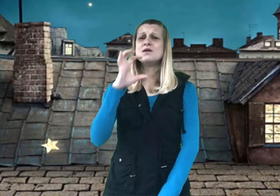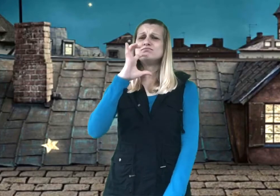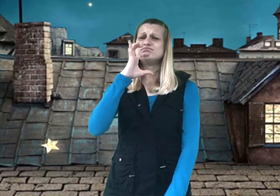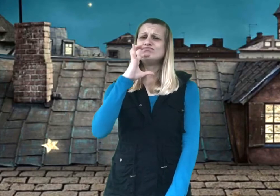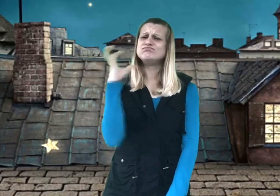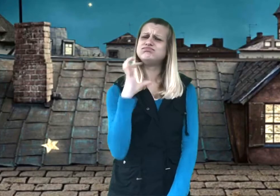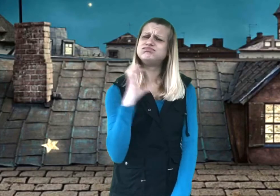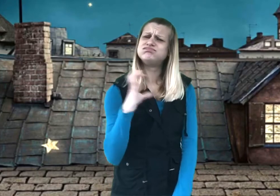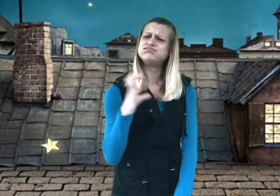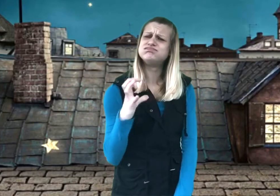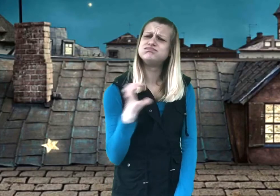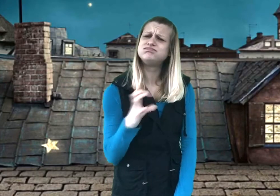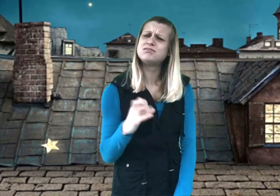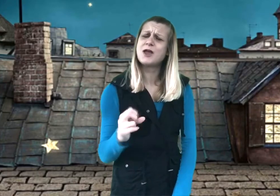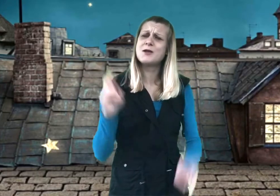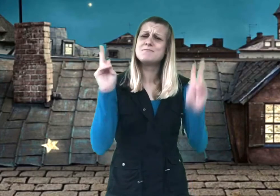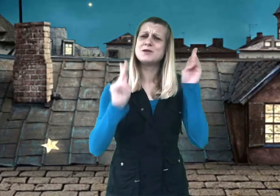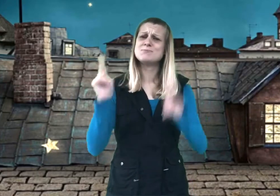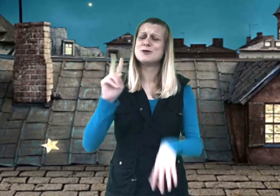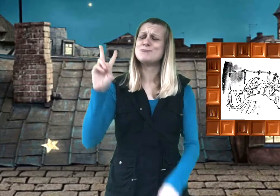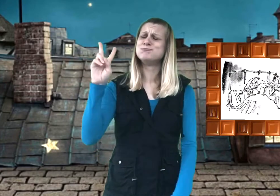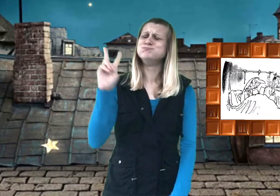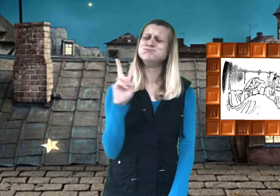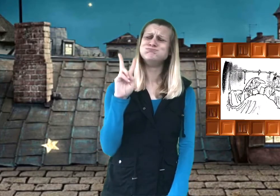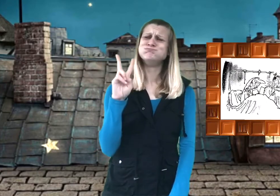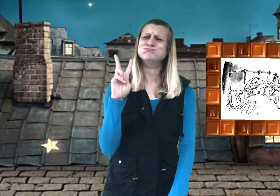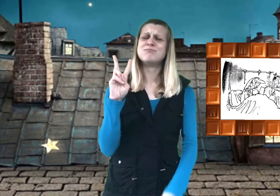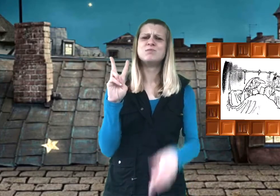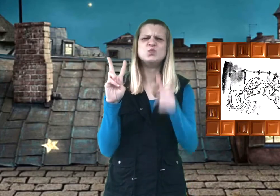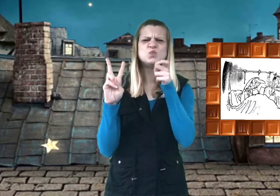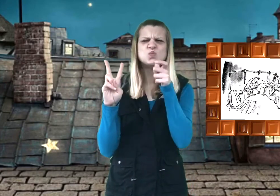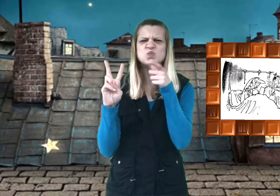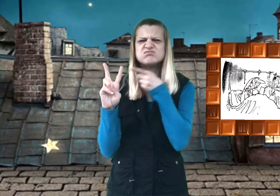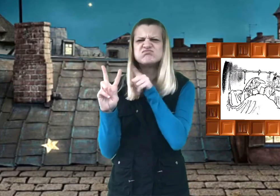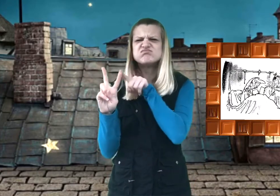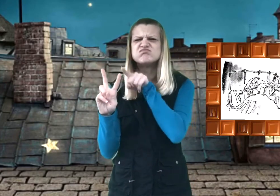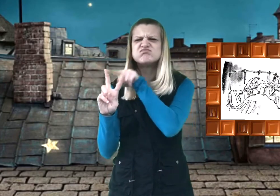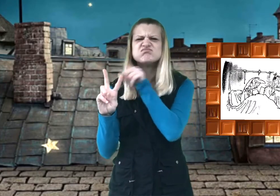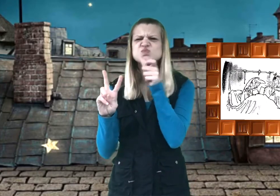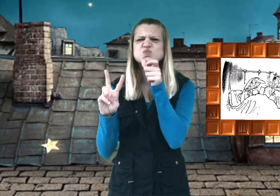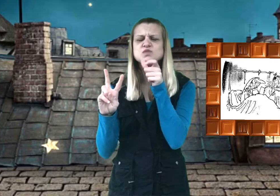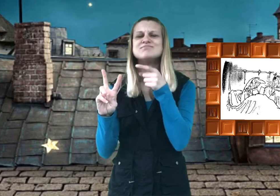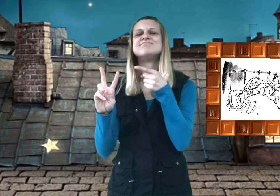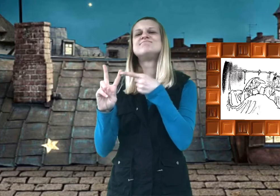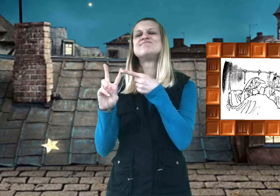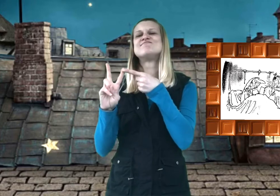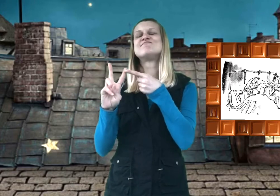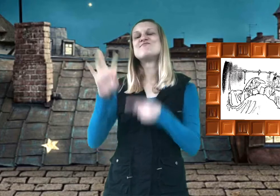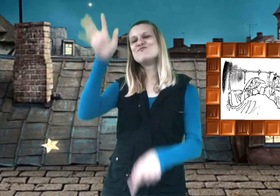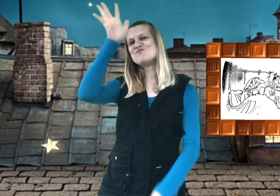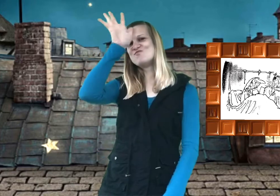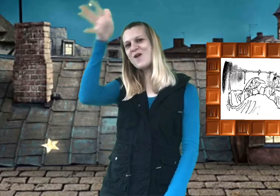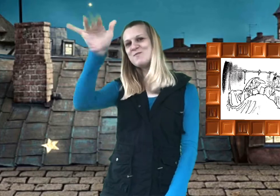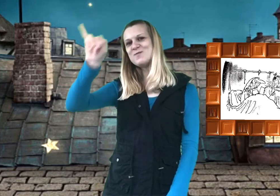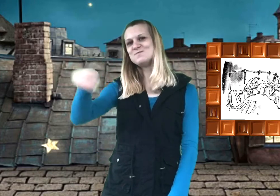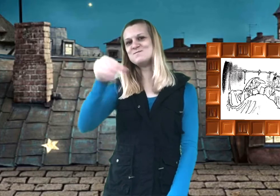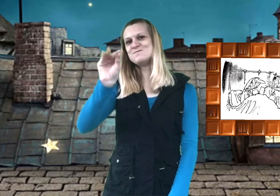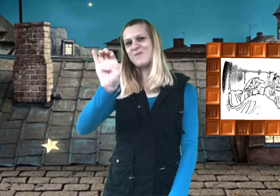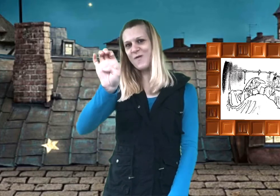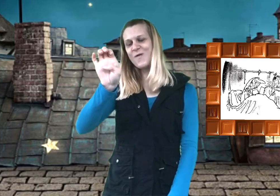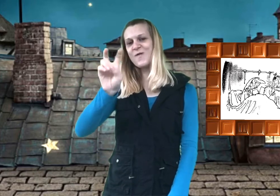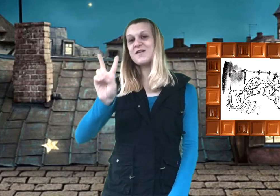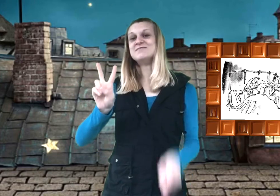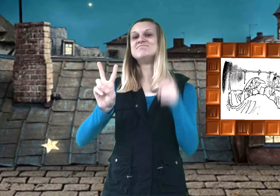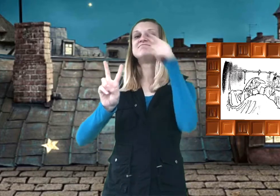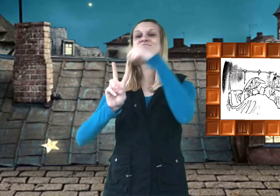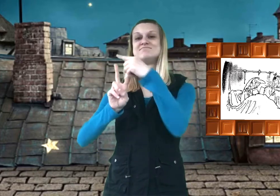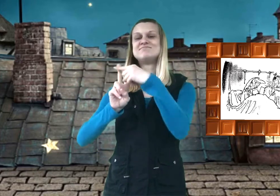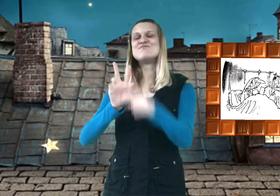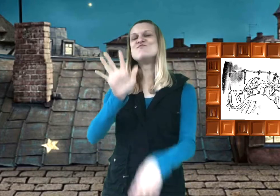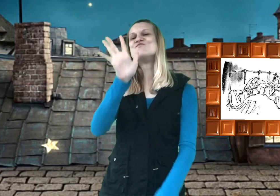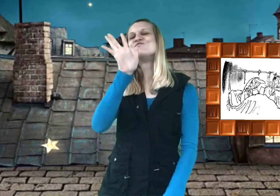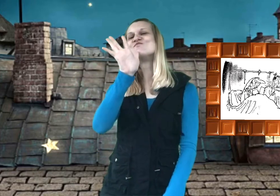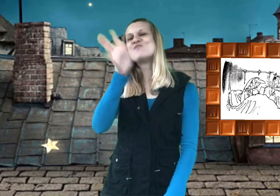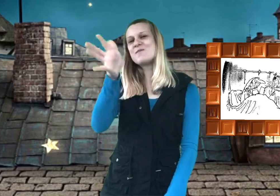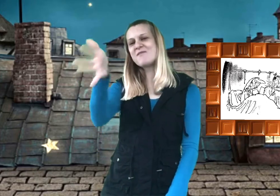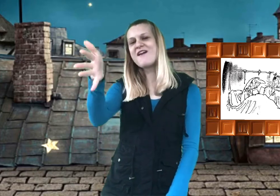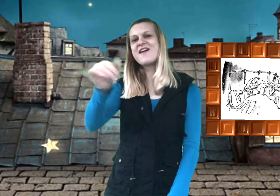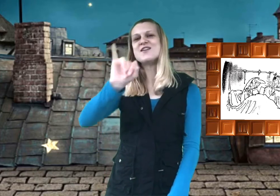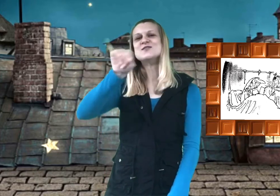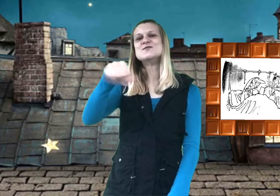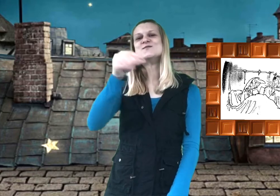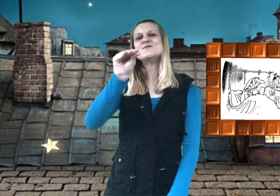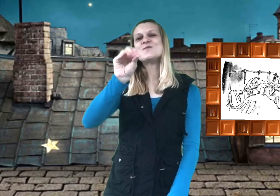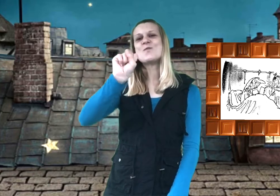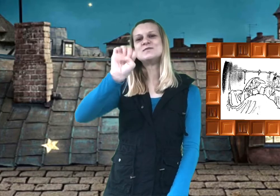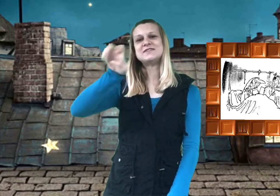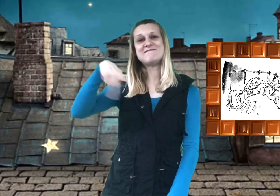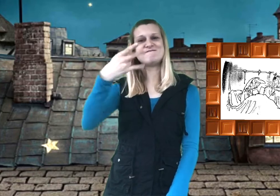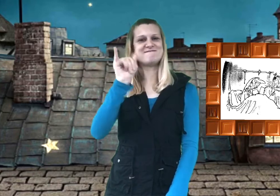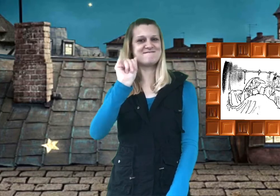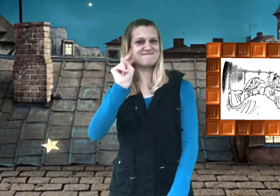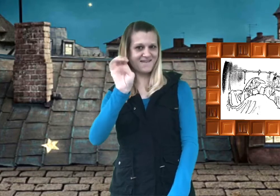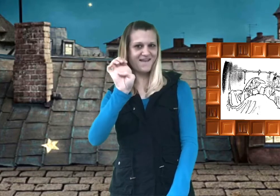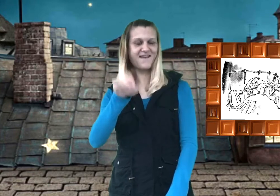These two very old people are Grandpa Joe and Grandma Josephine